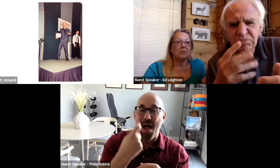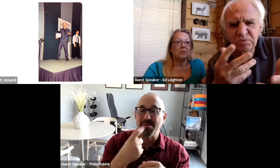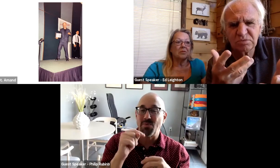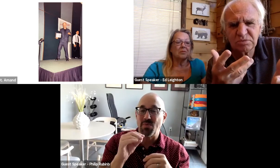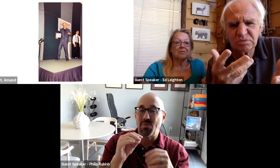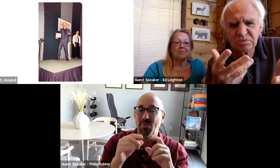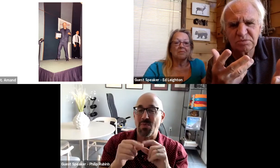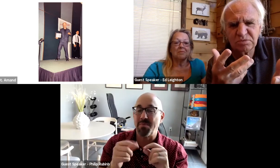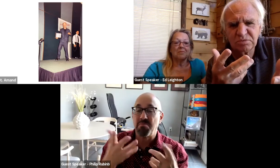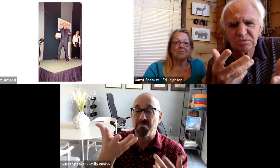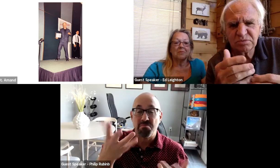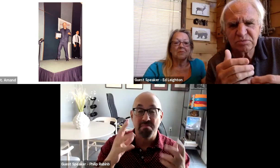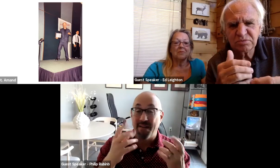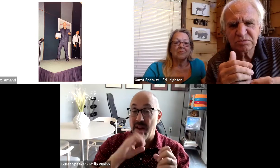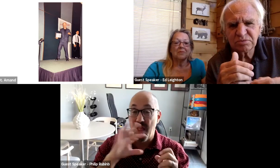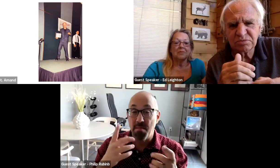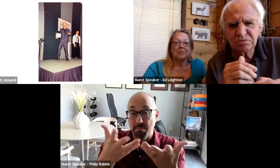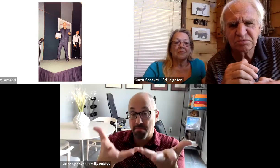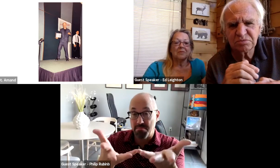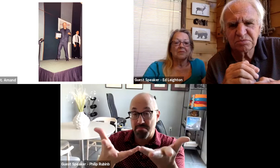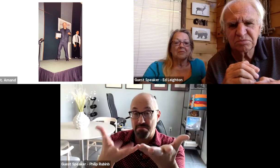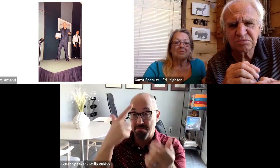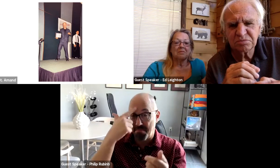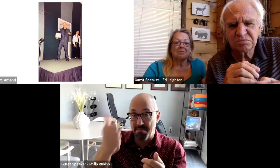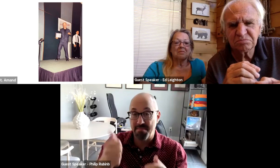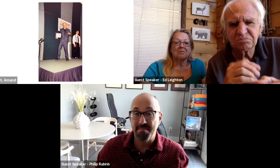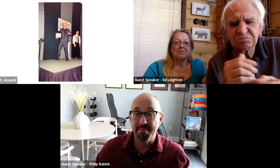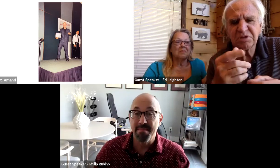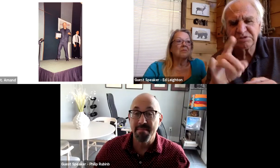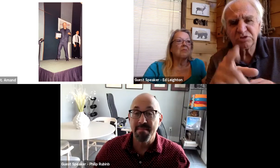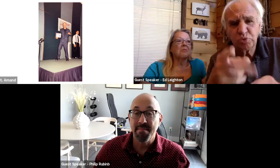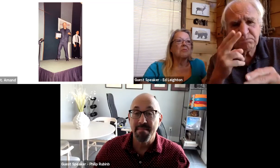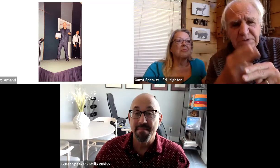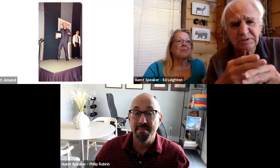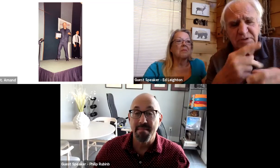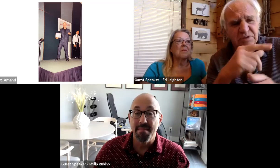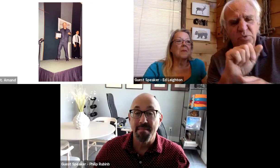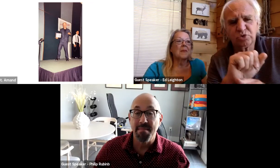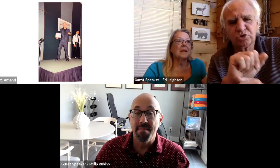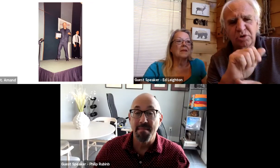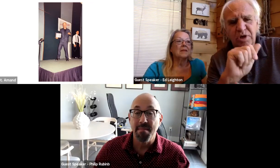This is Philip again. Maybe you've told all your story. Ed: What did you want me to talk about? But-- Philip: Ed, that's up to you.